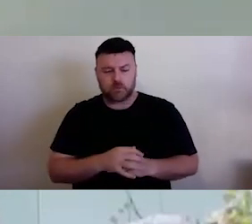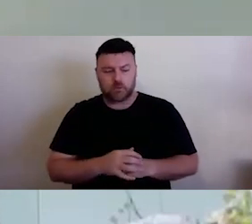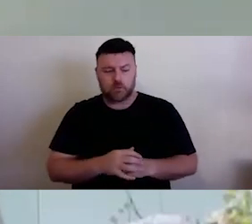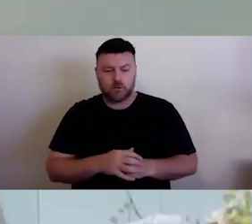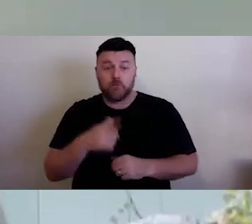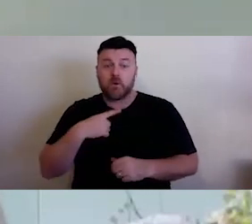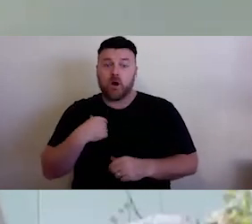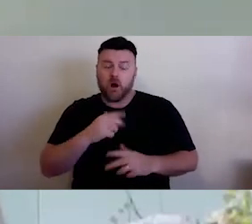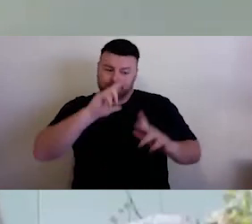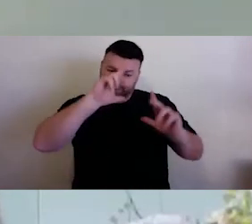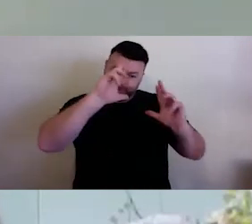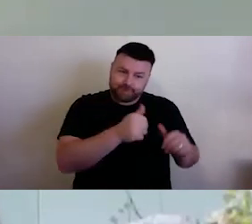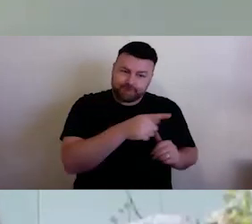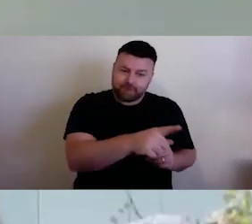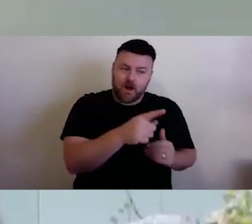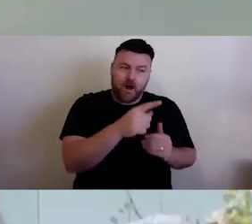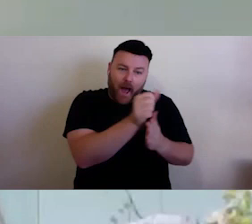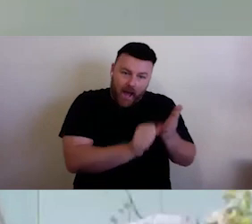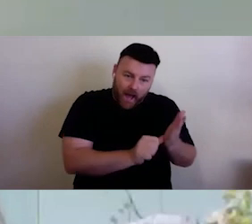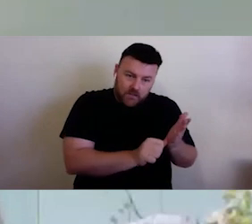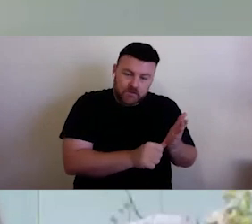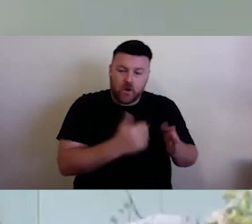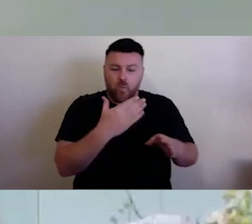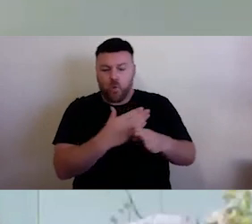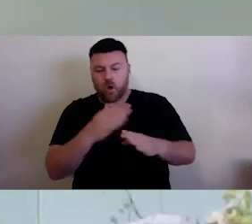work at the Australia Council because it really helped me find